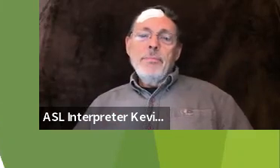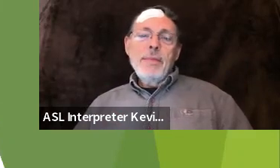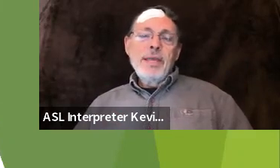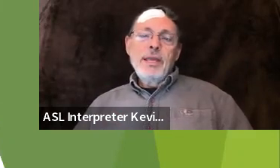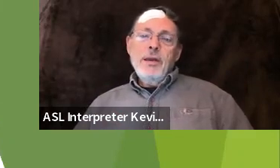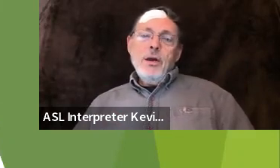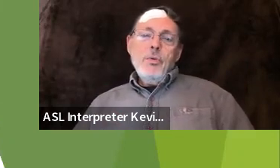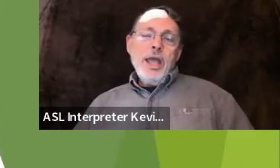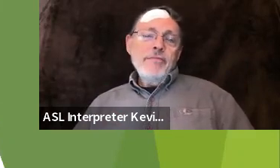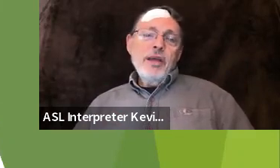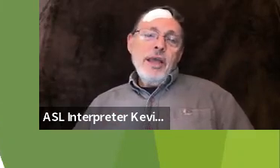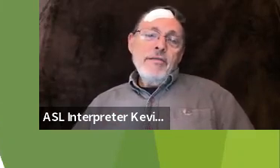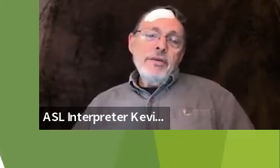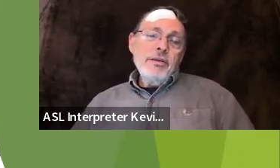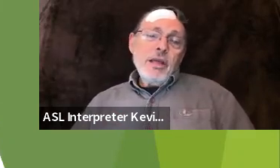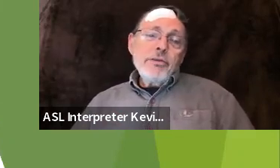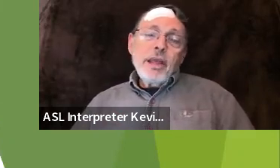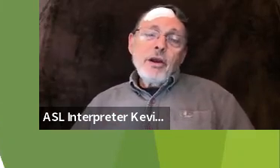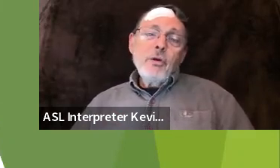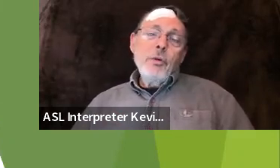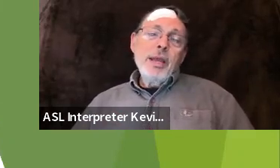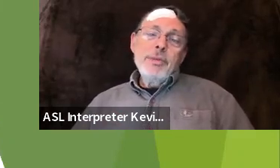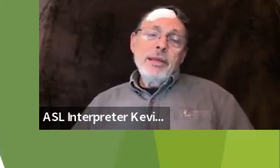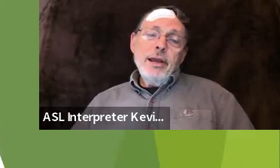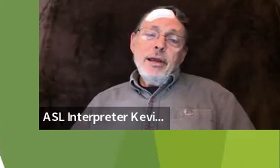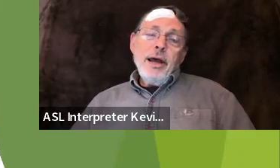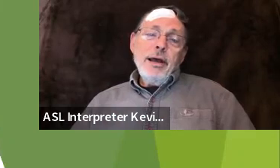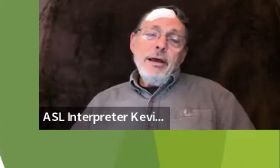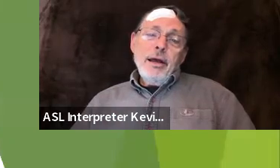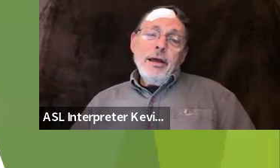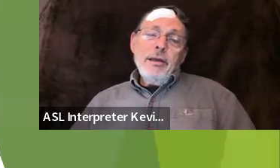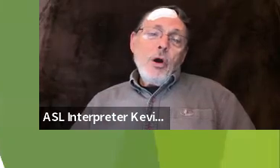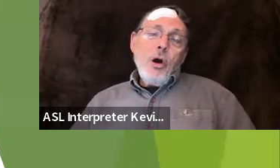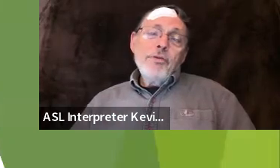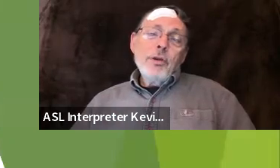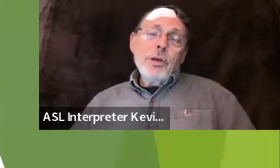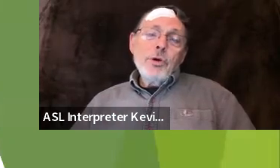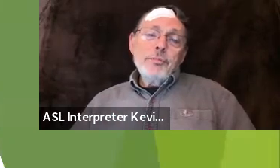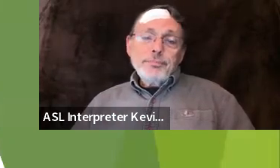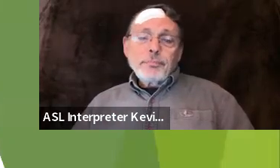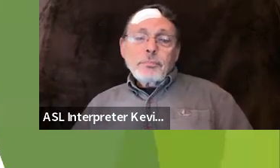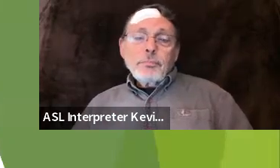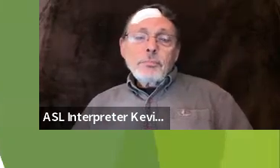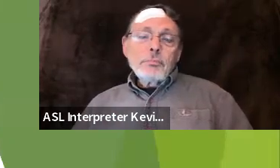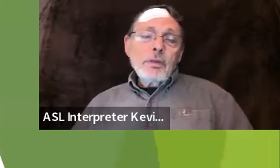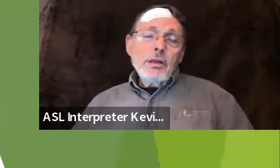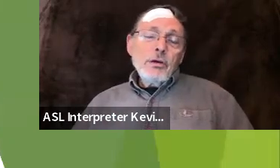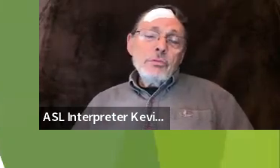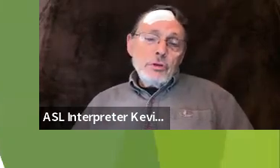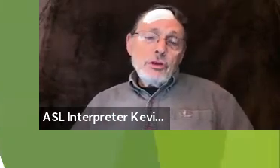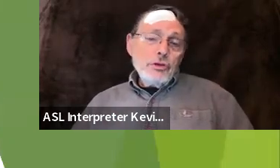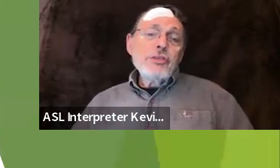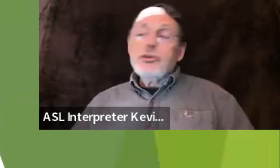And maybe we have to have healthcare or maybe you know, hopefully we would you can do this